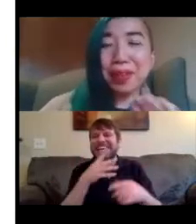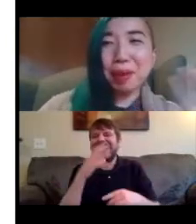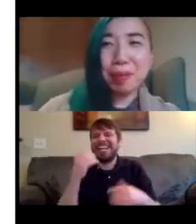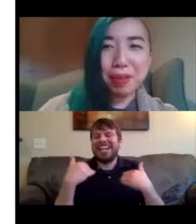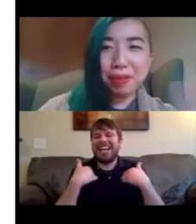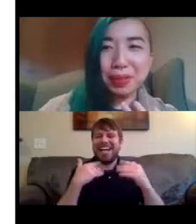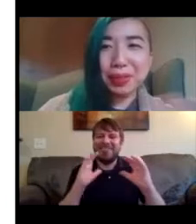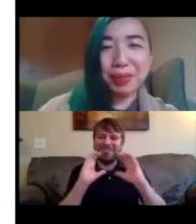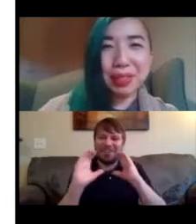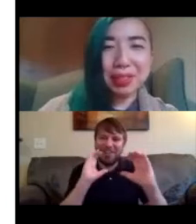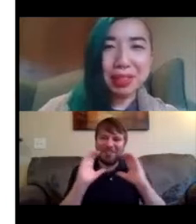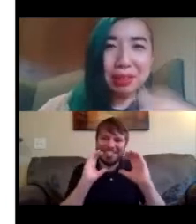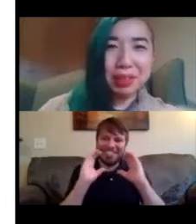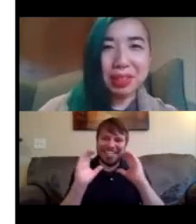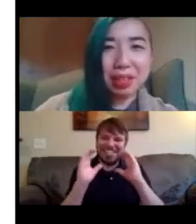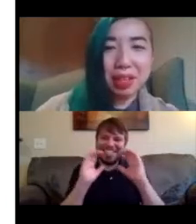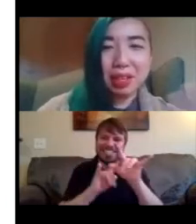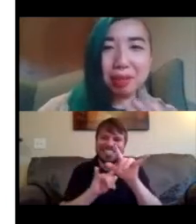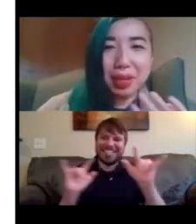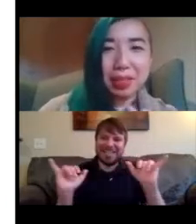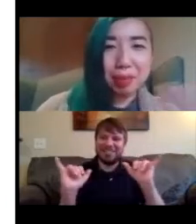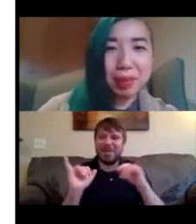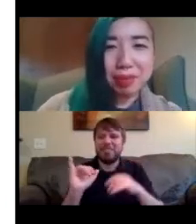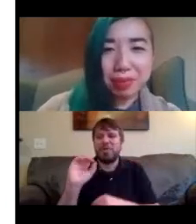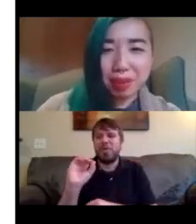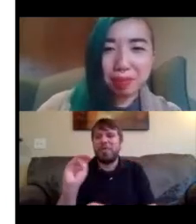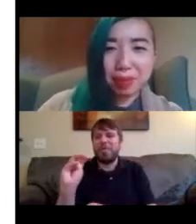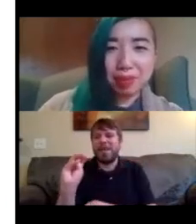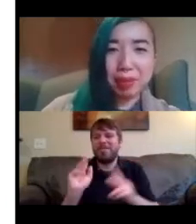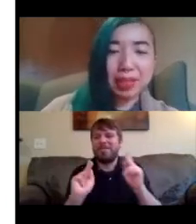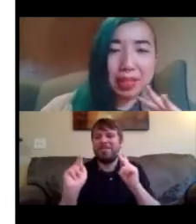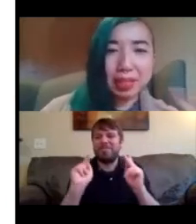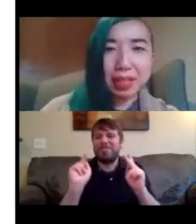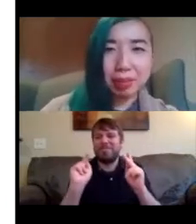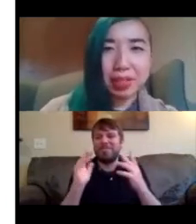Open Mouth folks if you could always just give me a heads up if someone's saying something in the